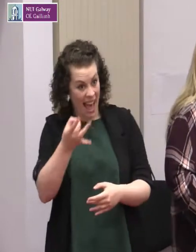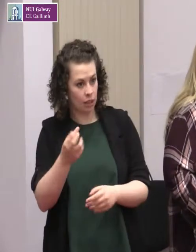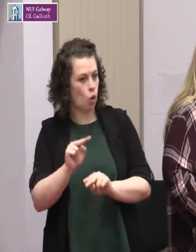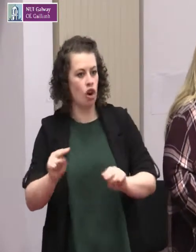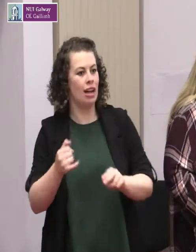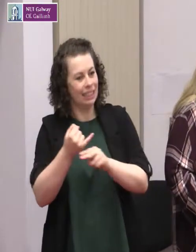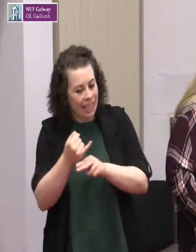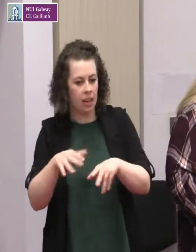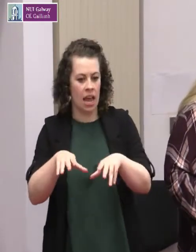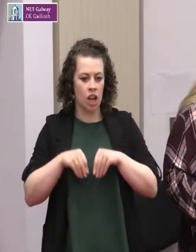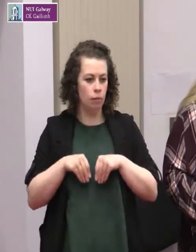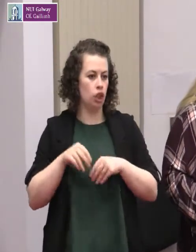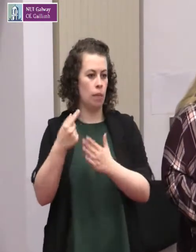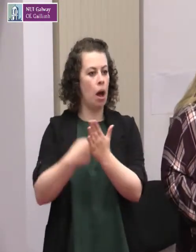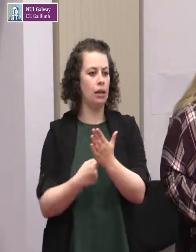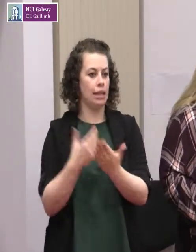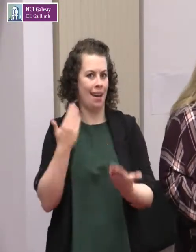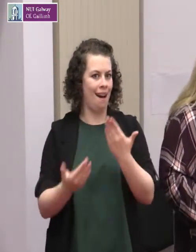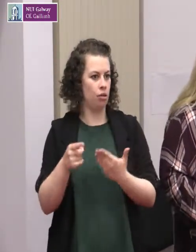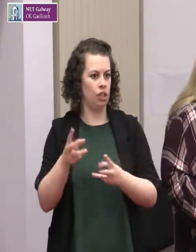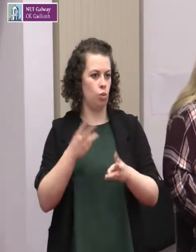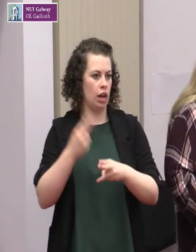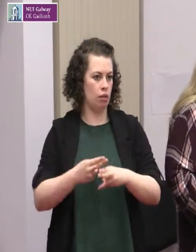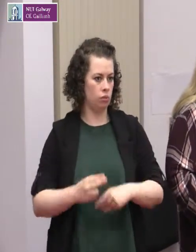policy?